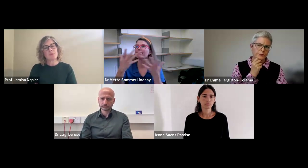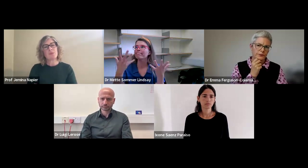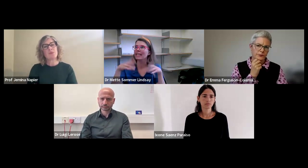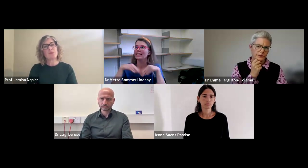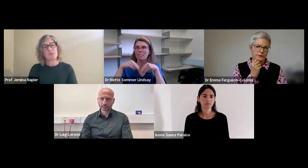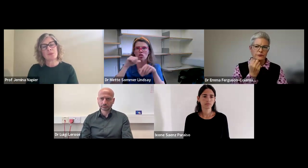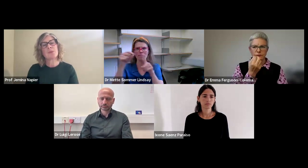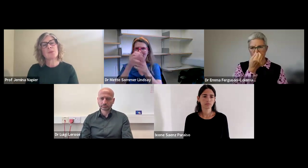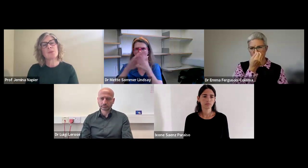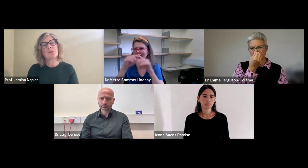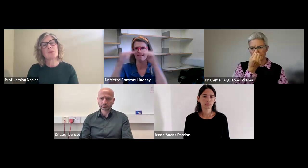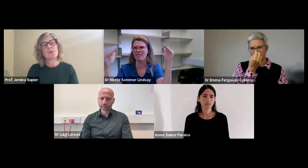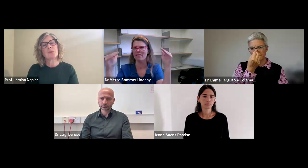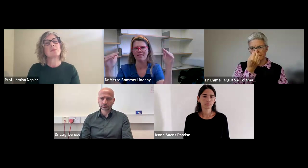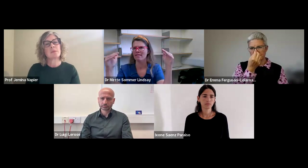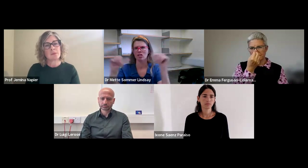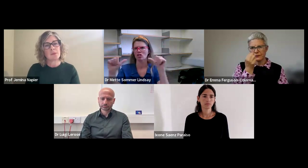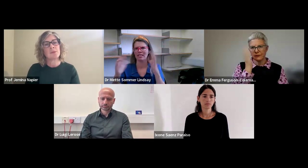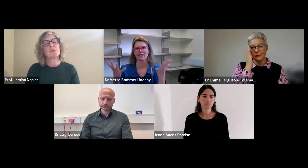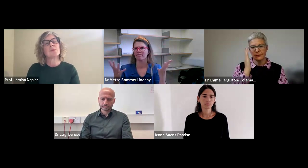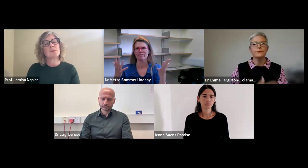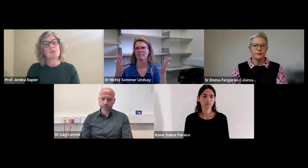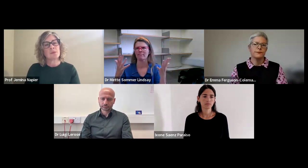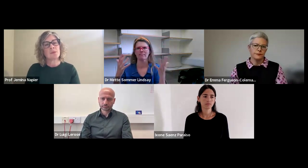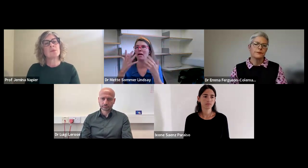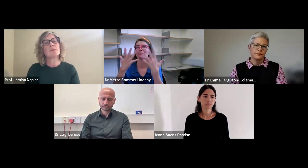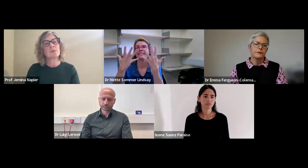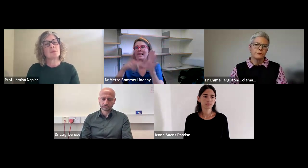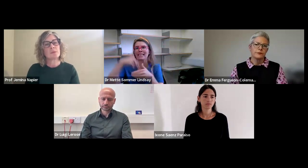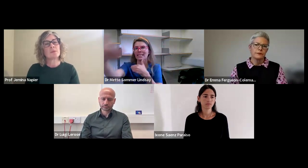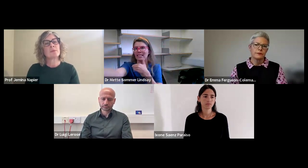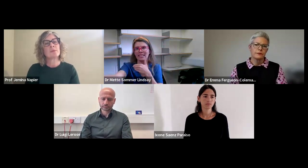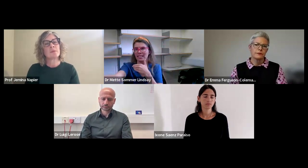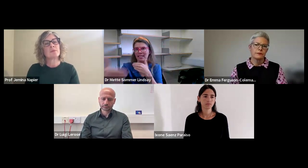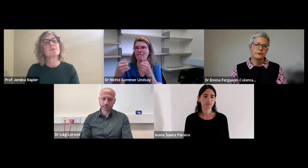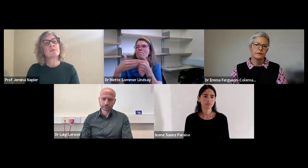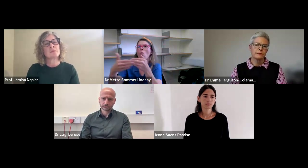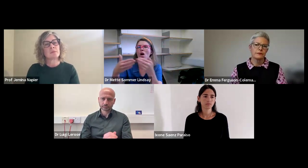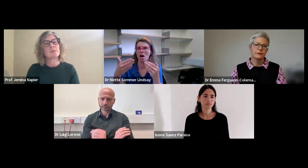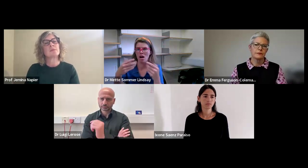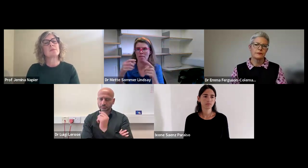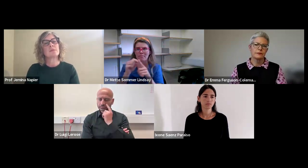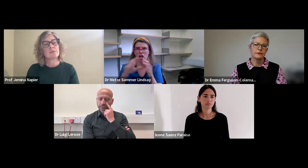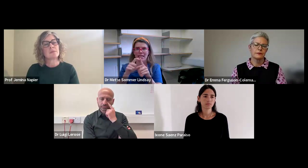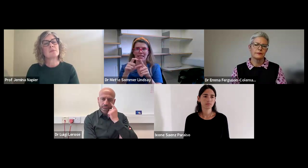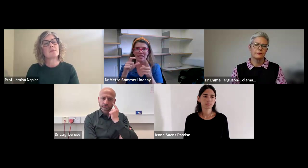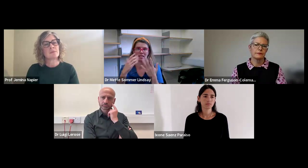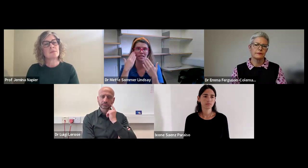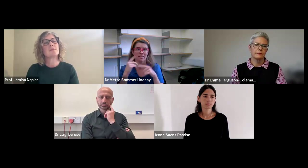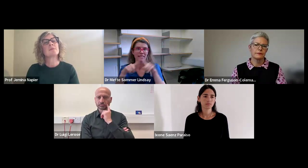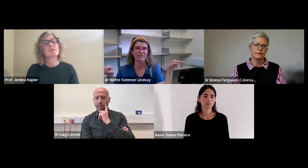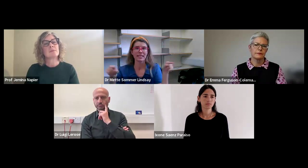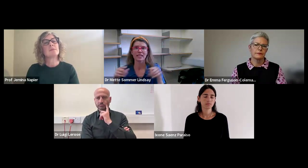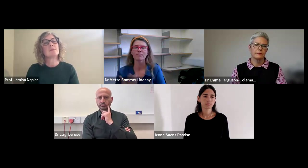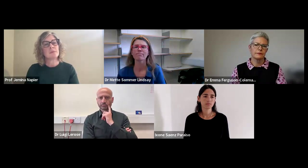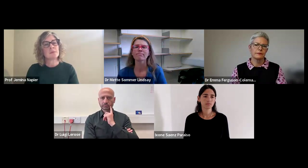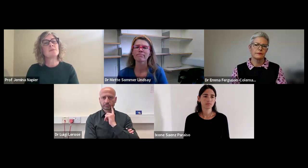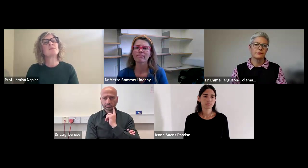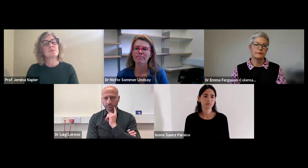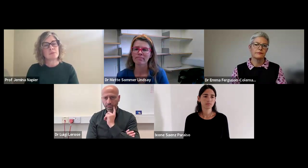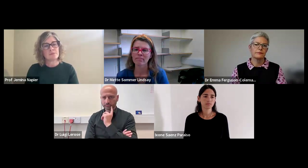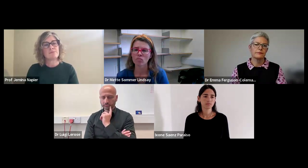where you know if people are perhaps 10 years away from doing their PHD and we still need to welcome